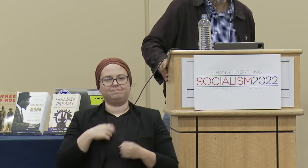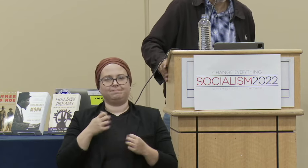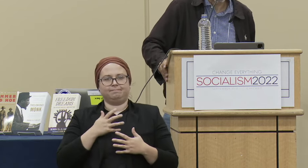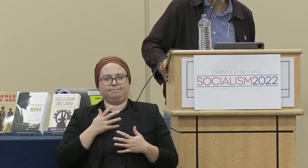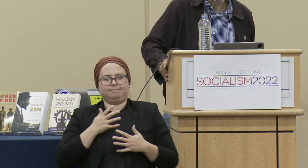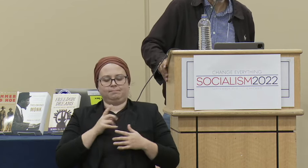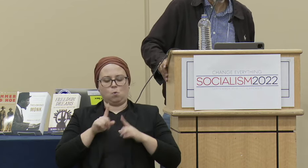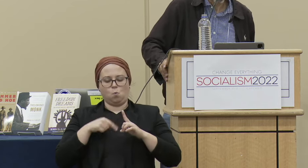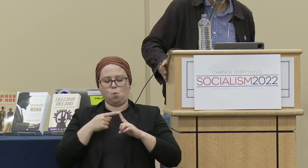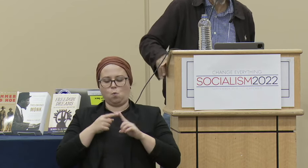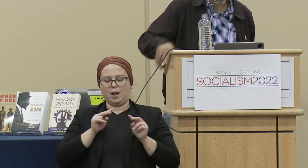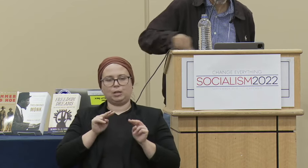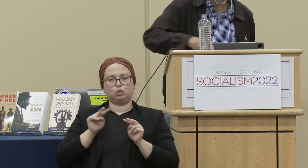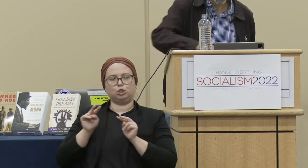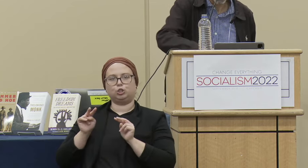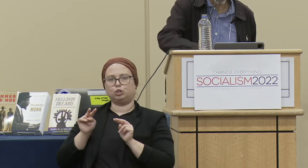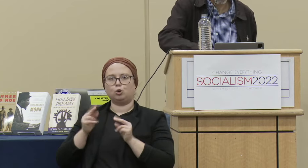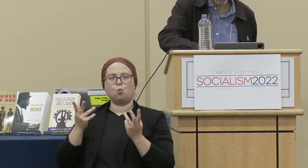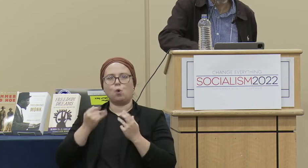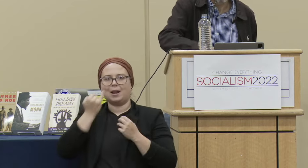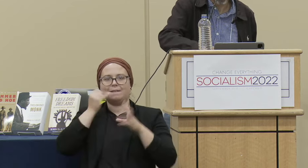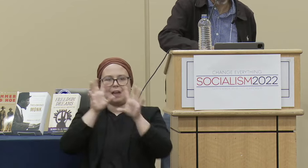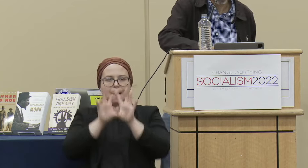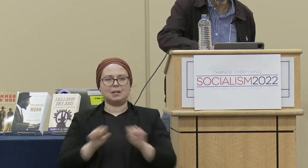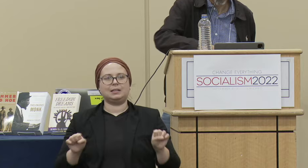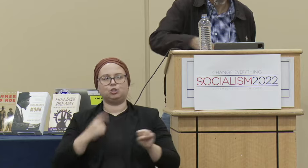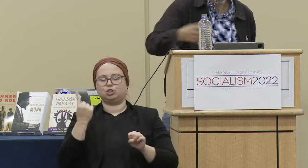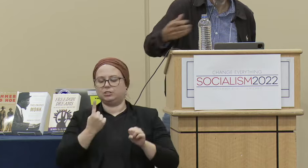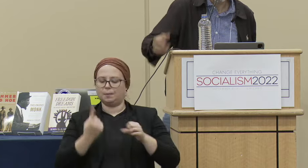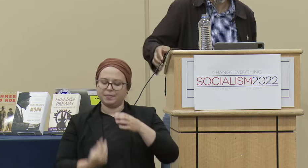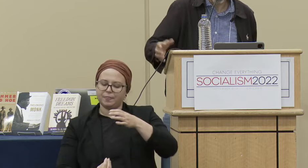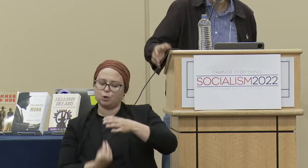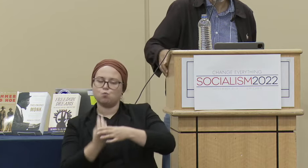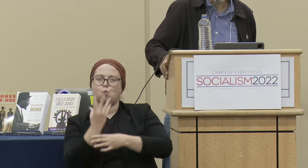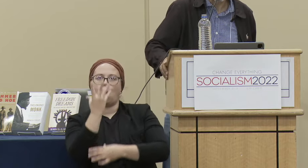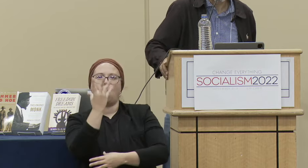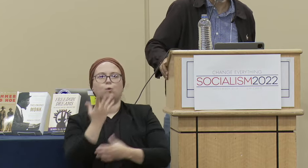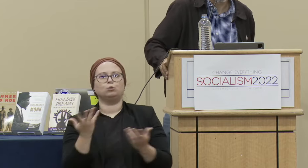places in our palms. The tremble holding in my mouth when I turn to you. What if abolition is something that